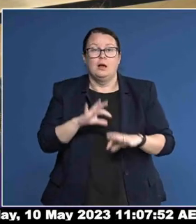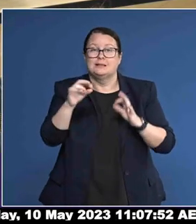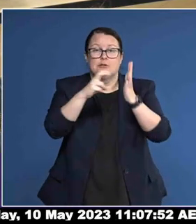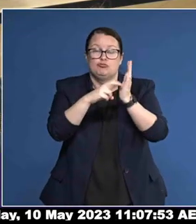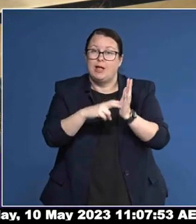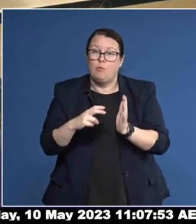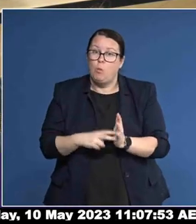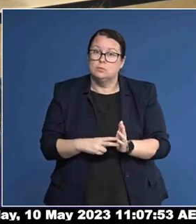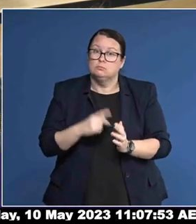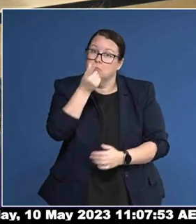It's possible? MS STEVENSON: It's possible, yes.